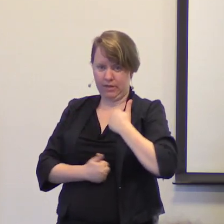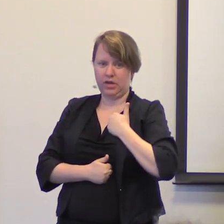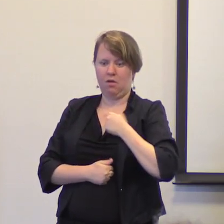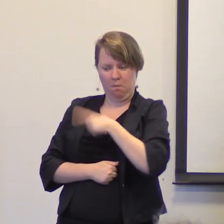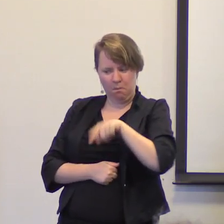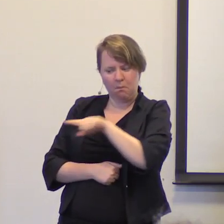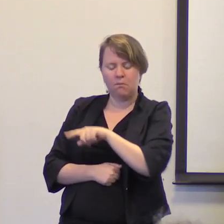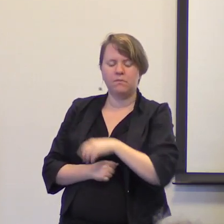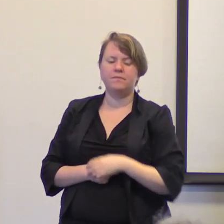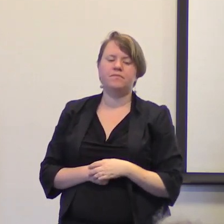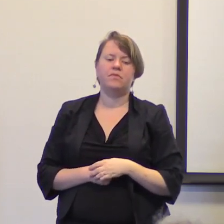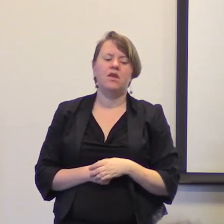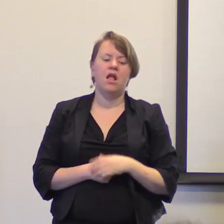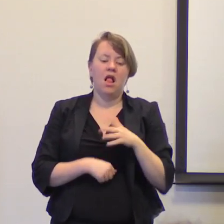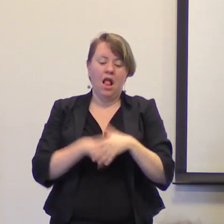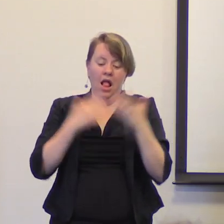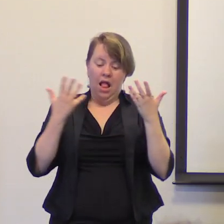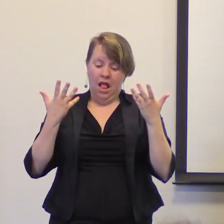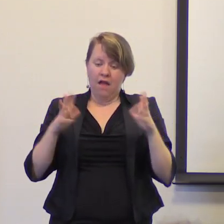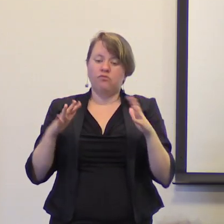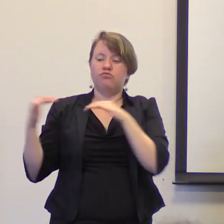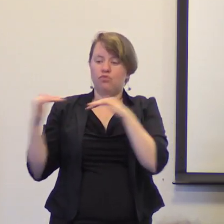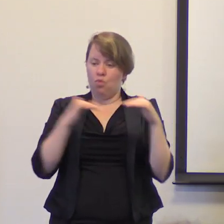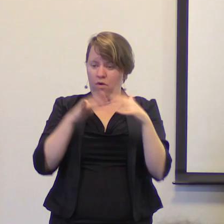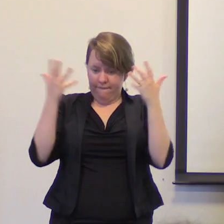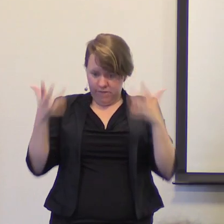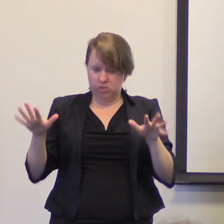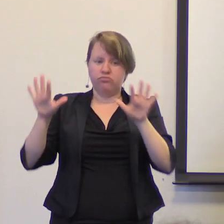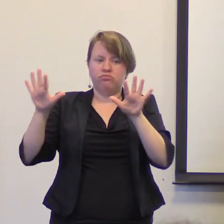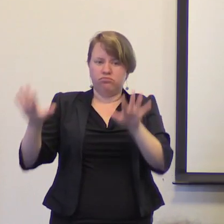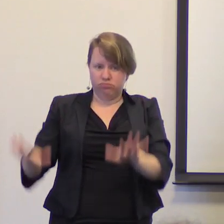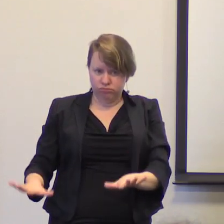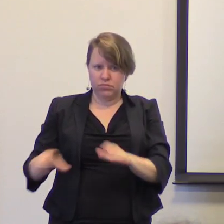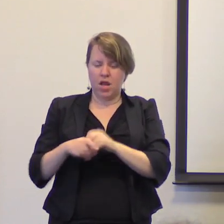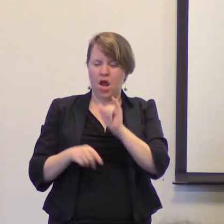Well, after the war, after things settled down in Iraq some, Hameed was finding that